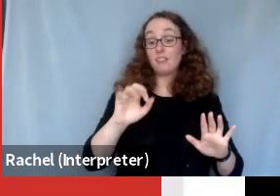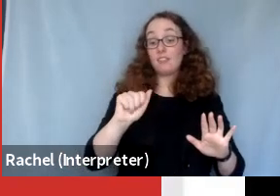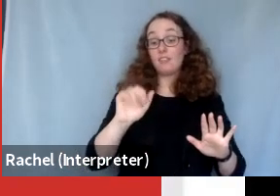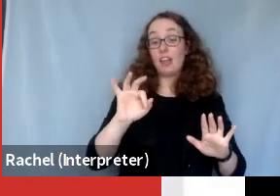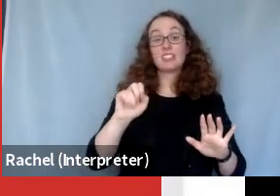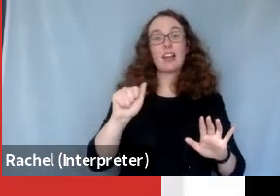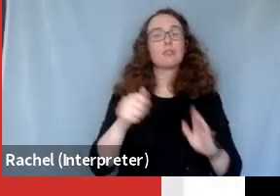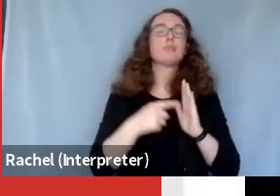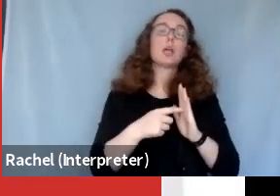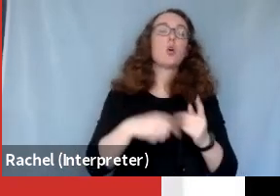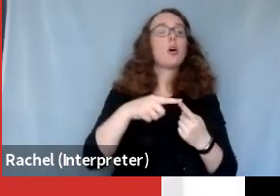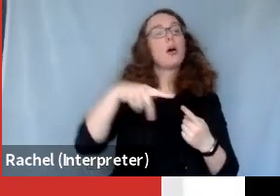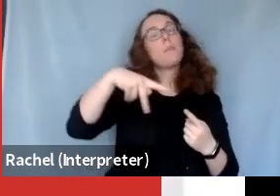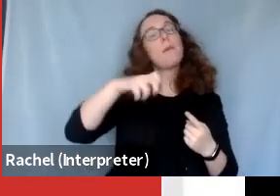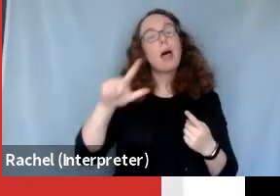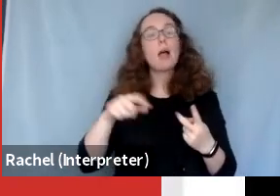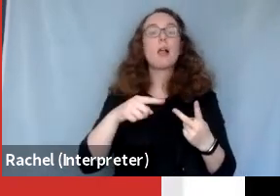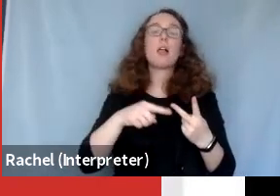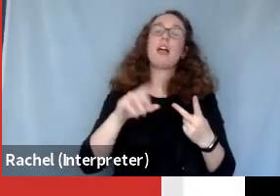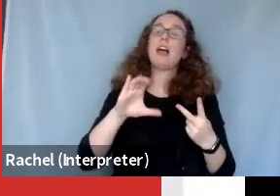cal grant, something that's sent directly to